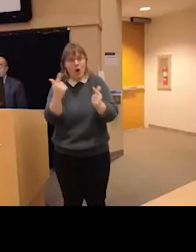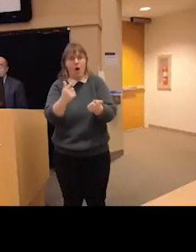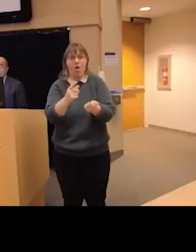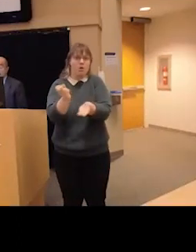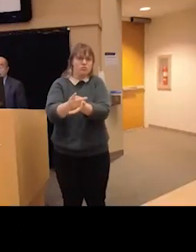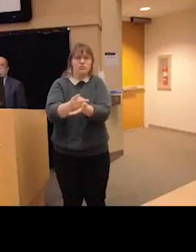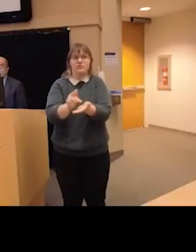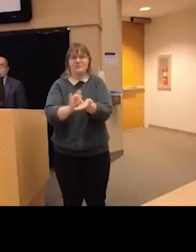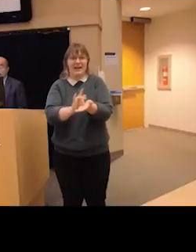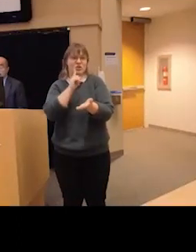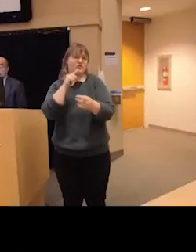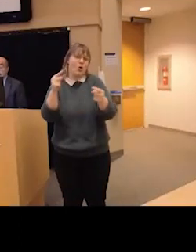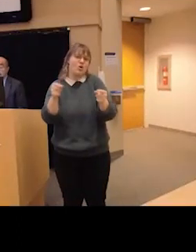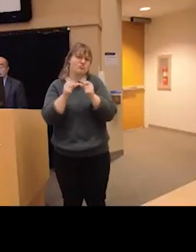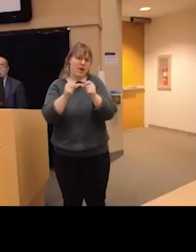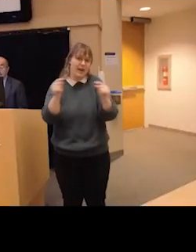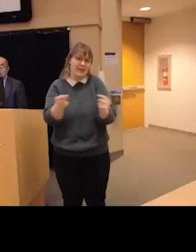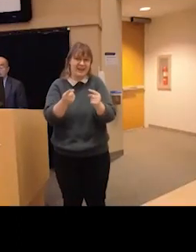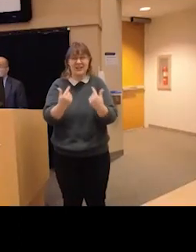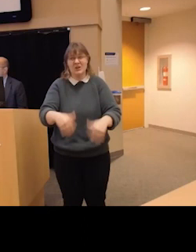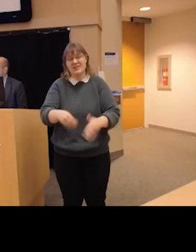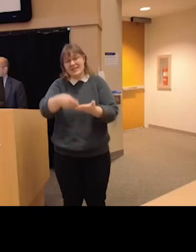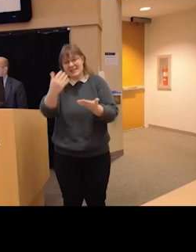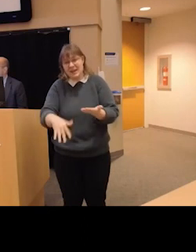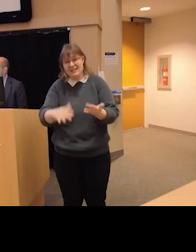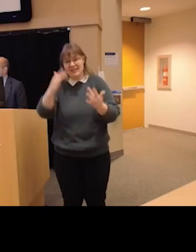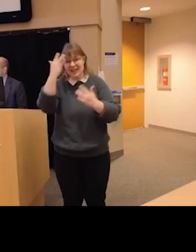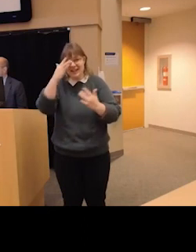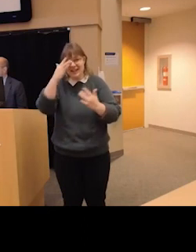know for chronic pain it's uh it's very expensive Condition it's the second most expensive condition